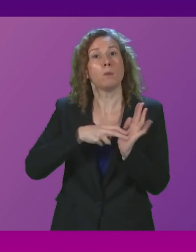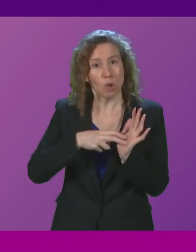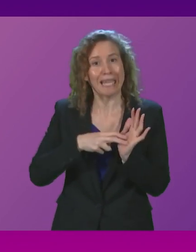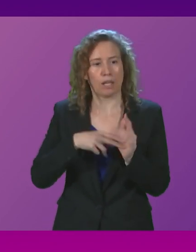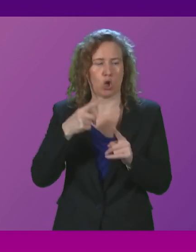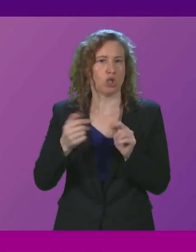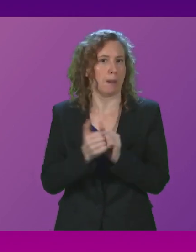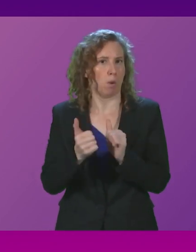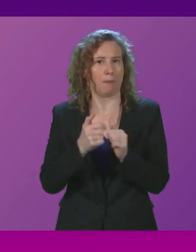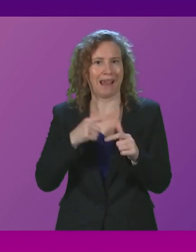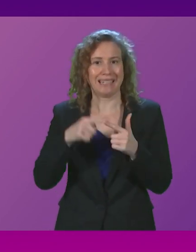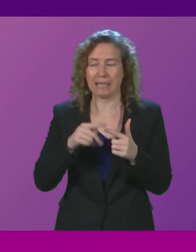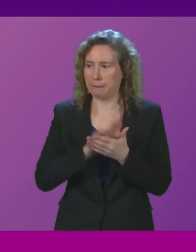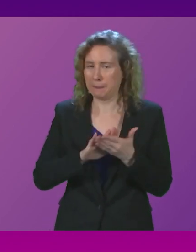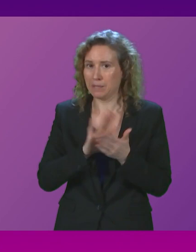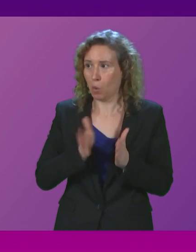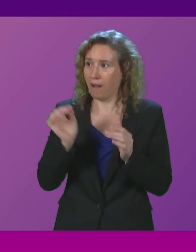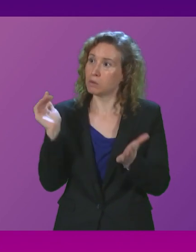in A and E, so that people do not have to have long waits.